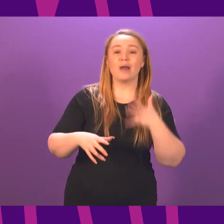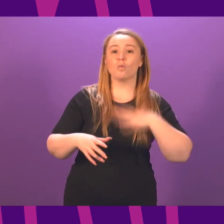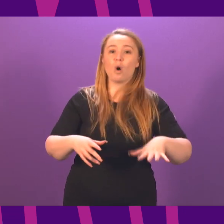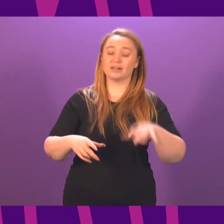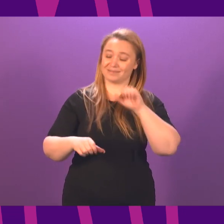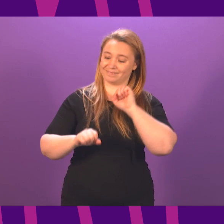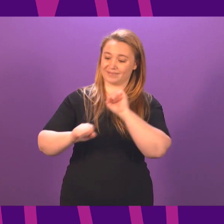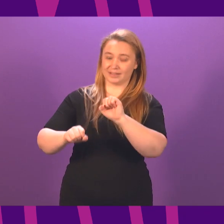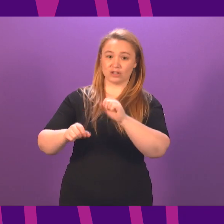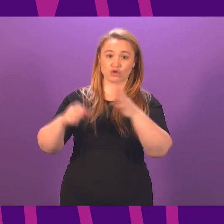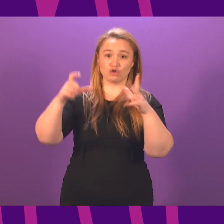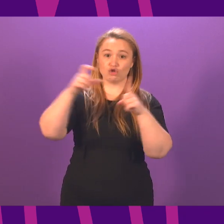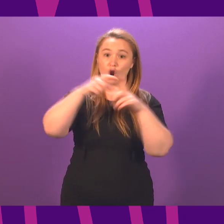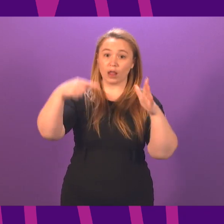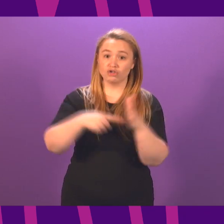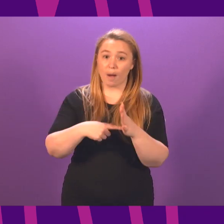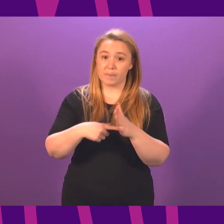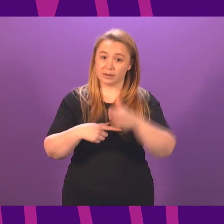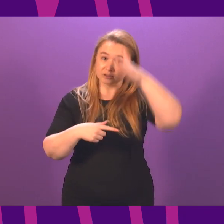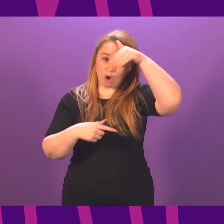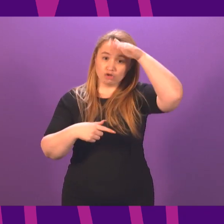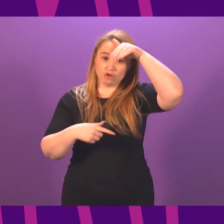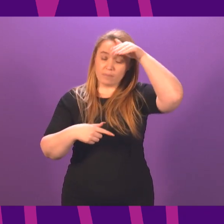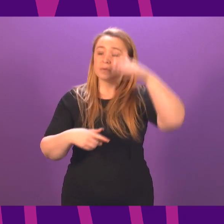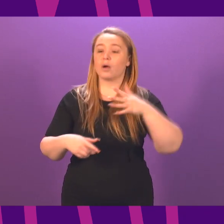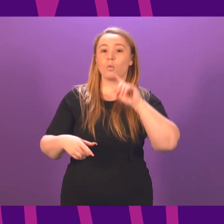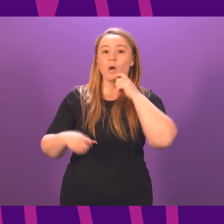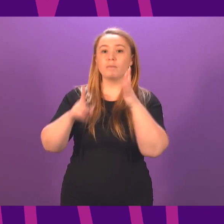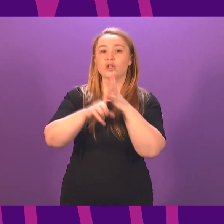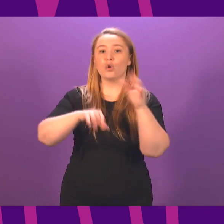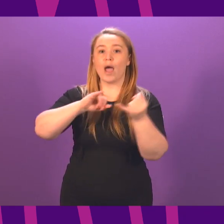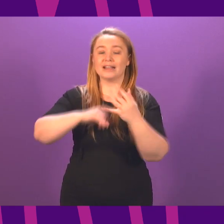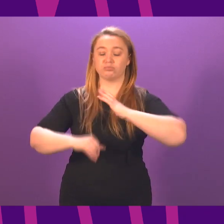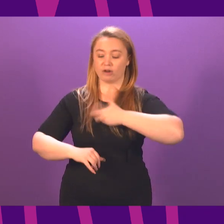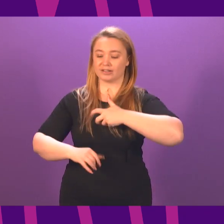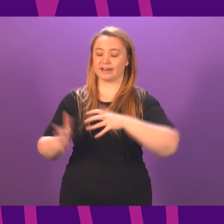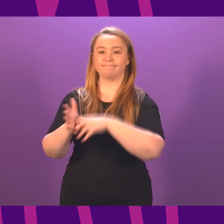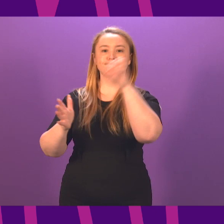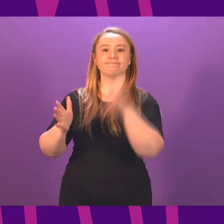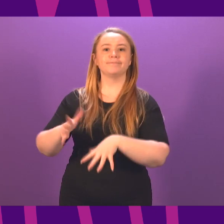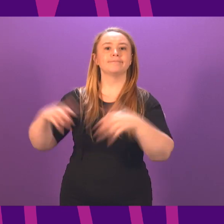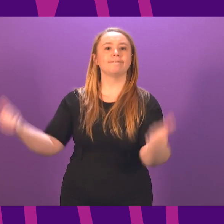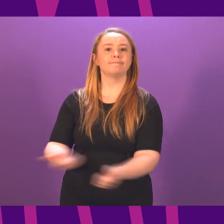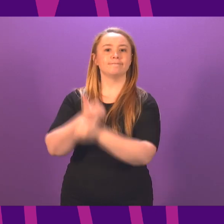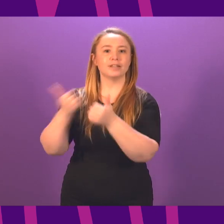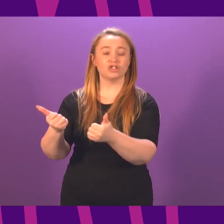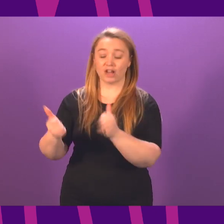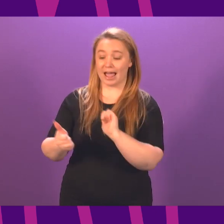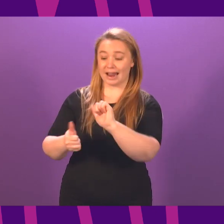From today, Donald Trump will no longer be the US President, and his business activities are under criminal investigation in the US.